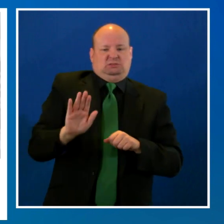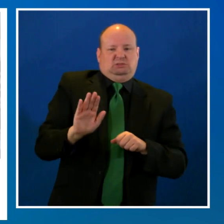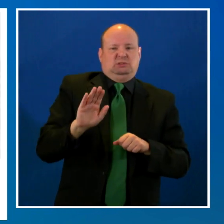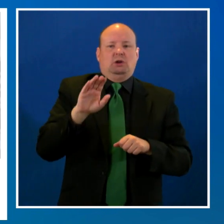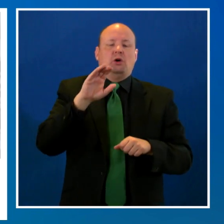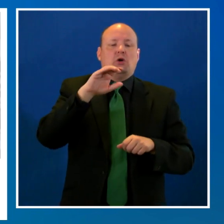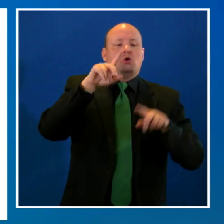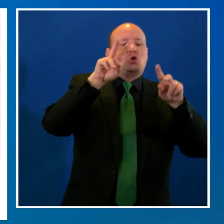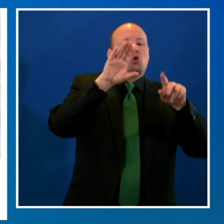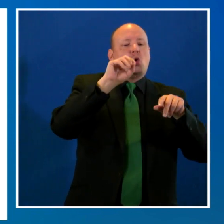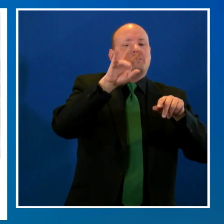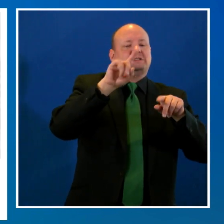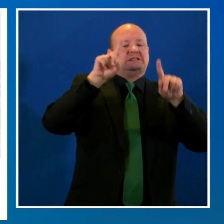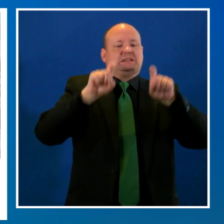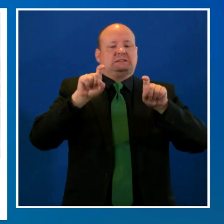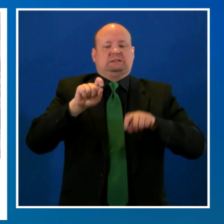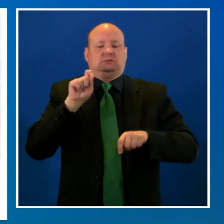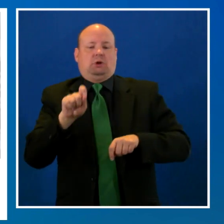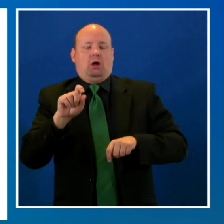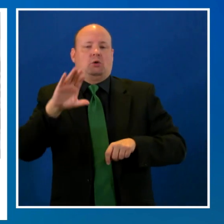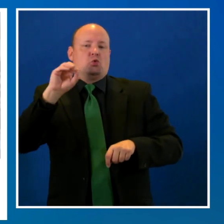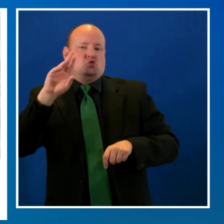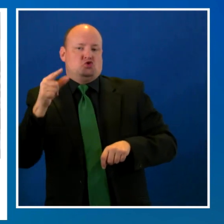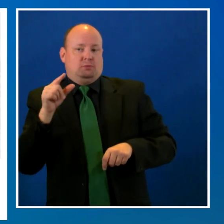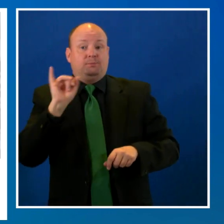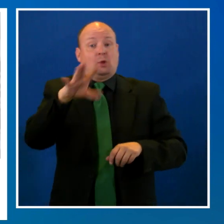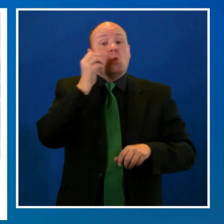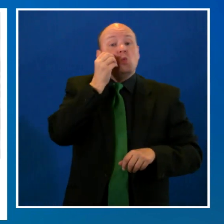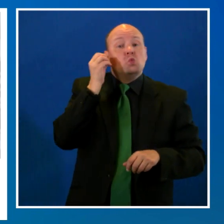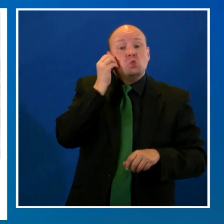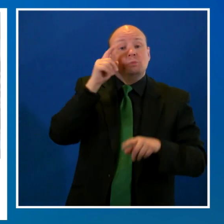At home, COVID 19 tests can provide results in as little as